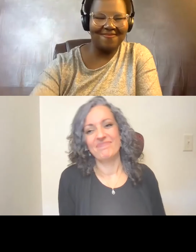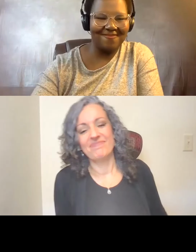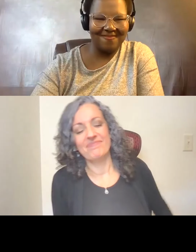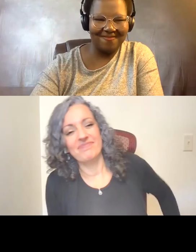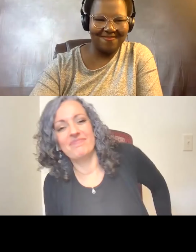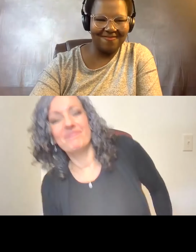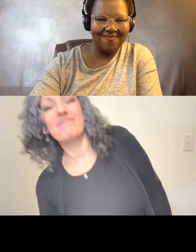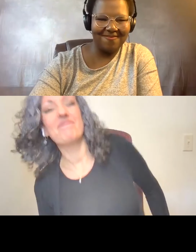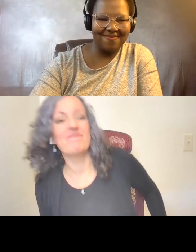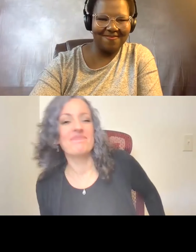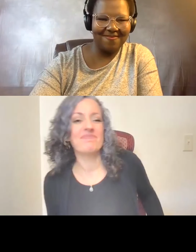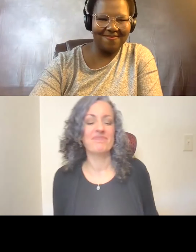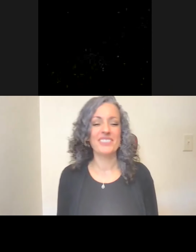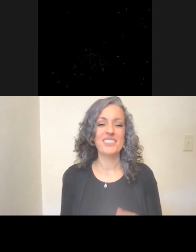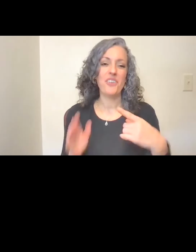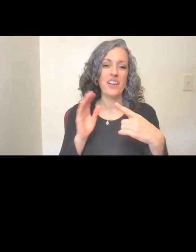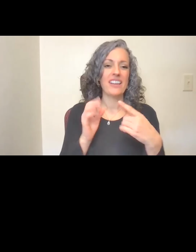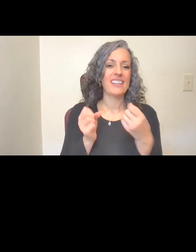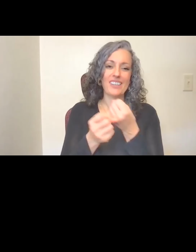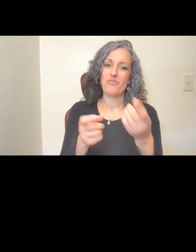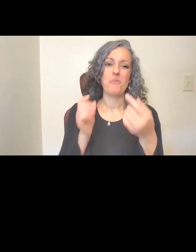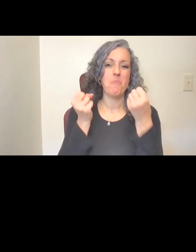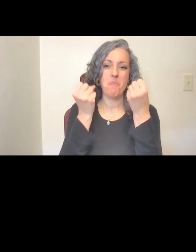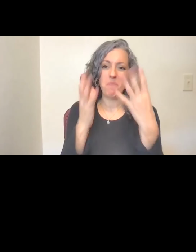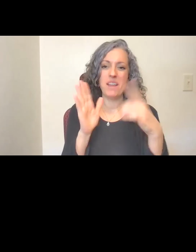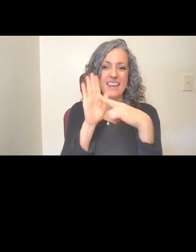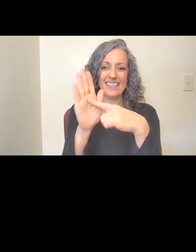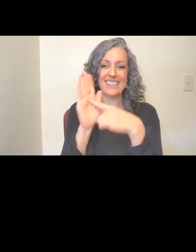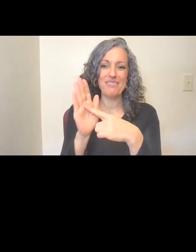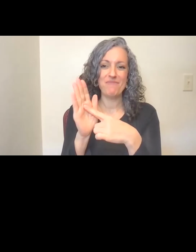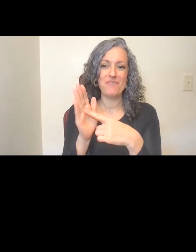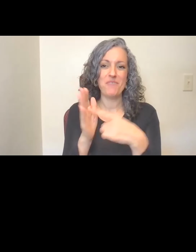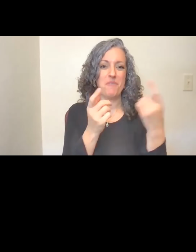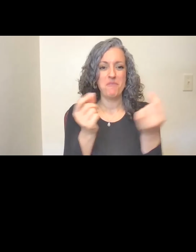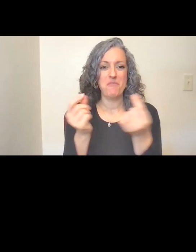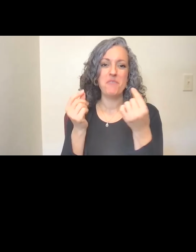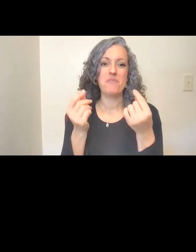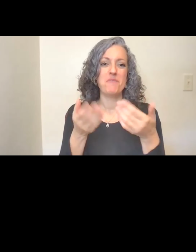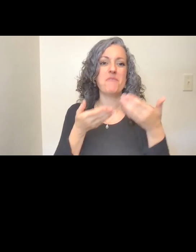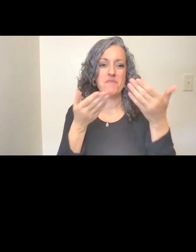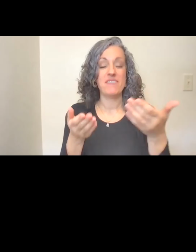So I gave you plenty of examples of what to document. The final question is, "how do